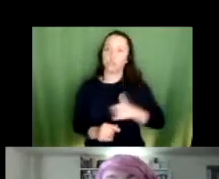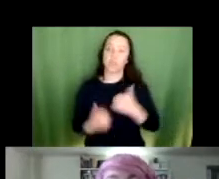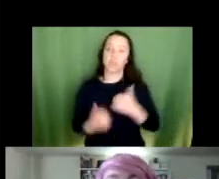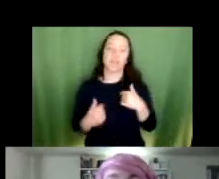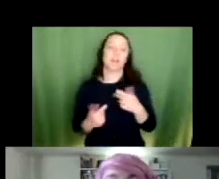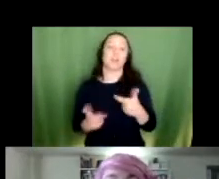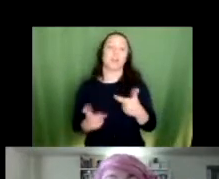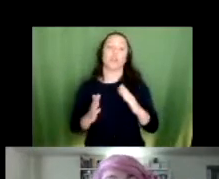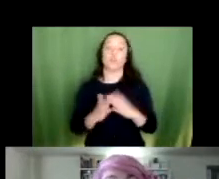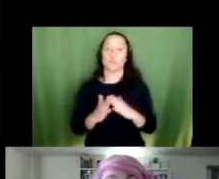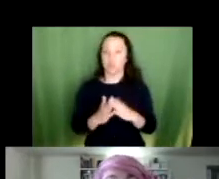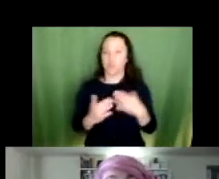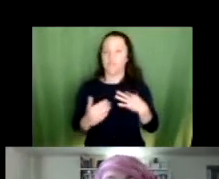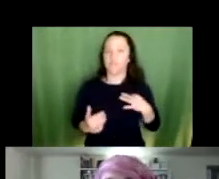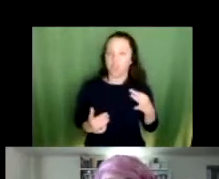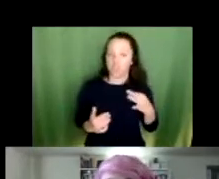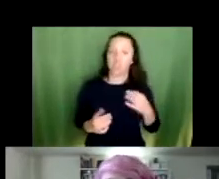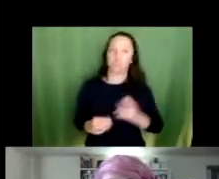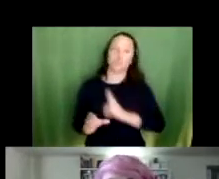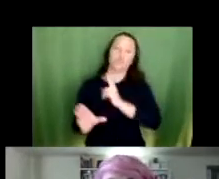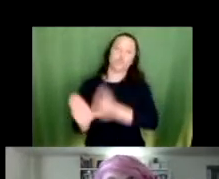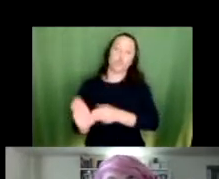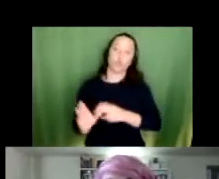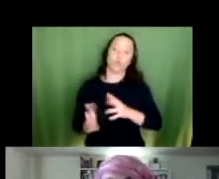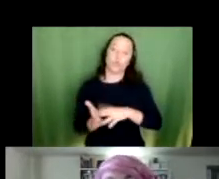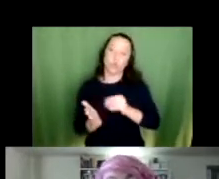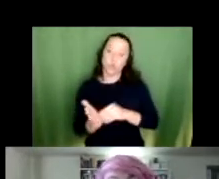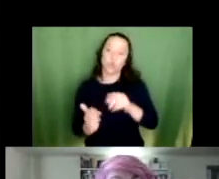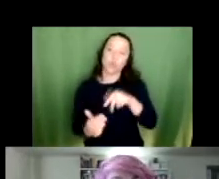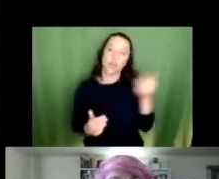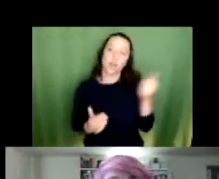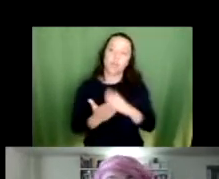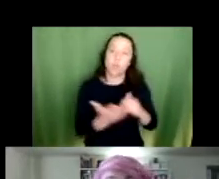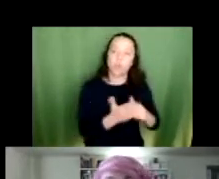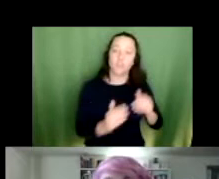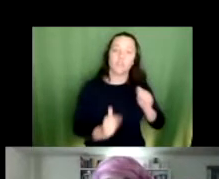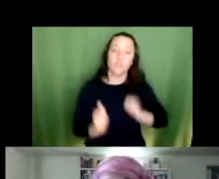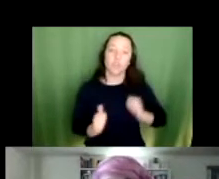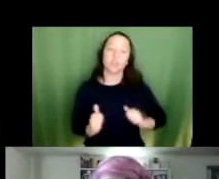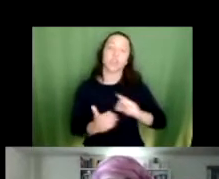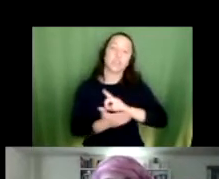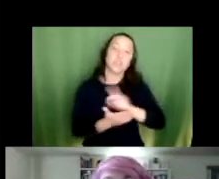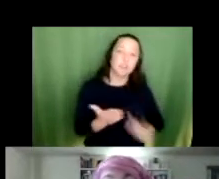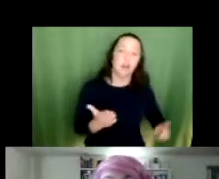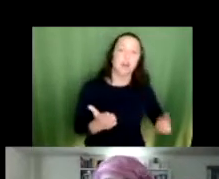who join to learn other aspects of theater like tech design and stage management and often learn